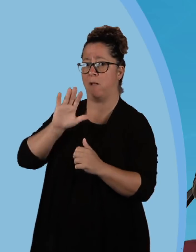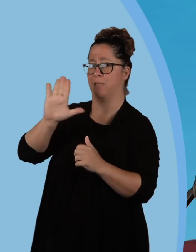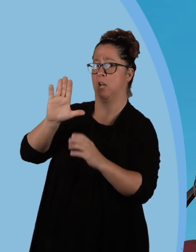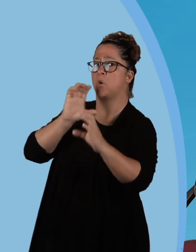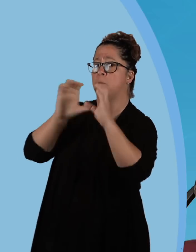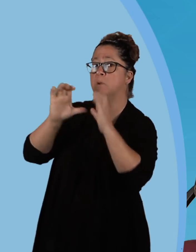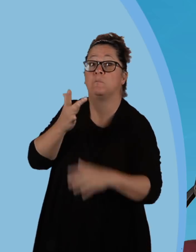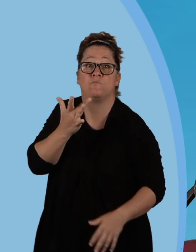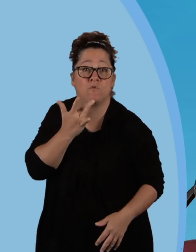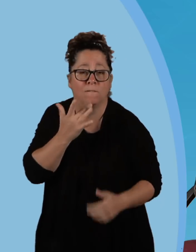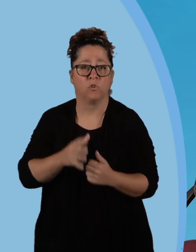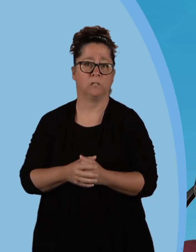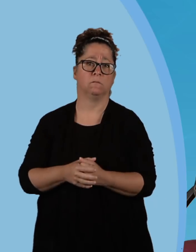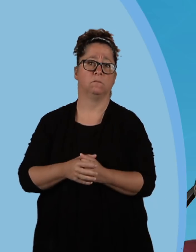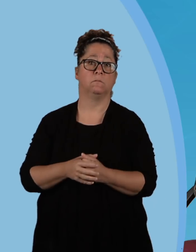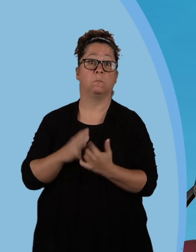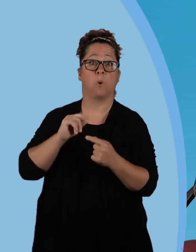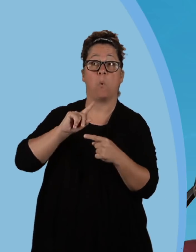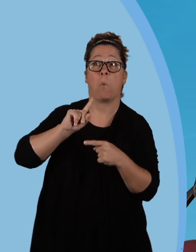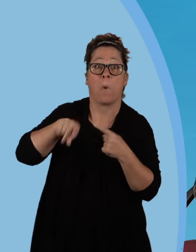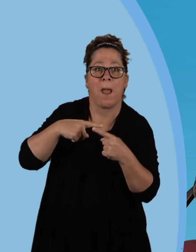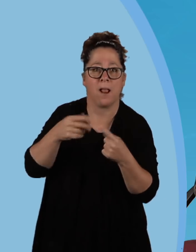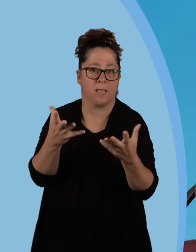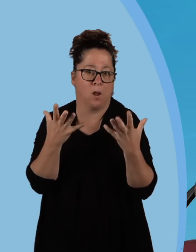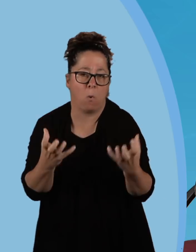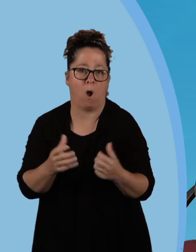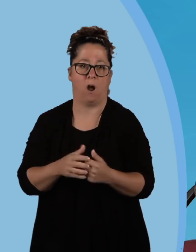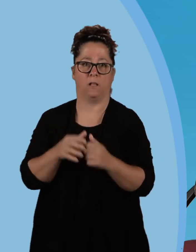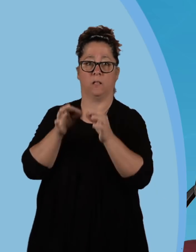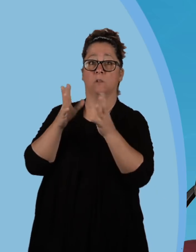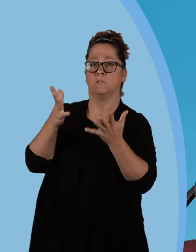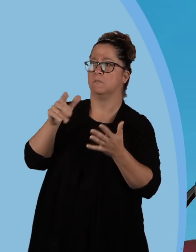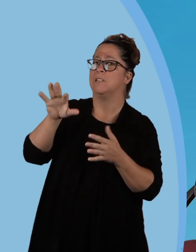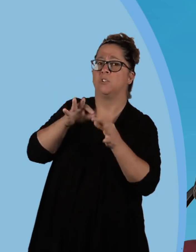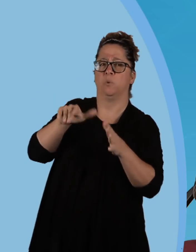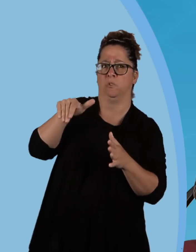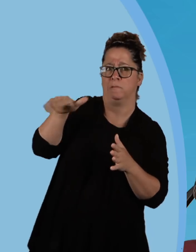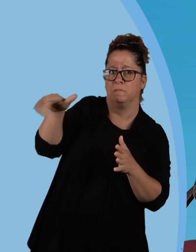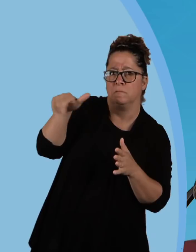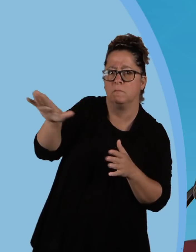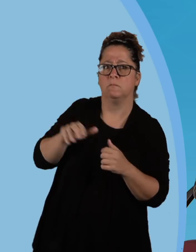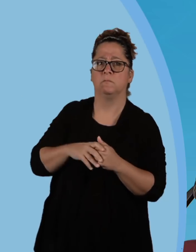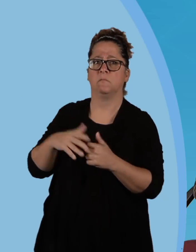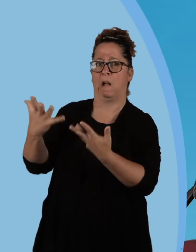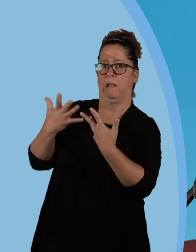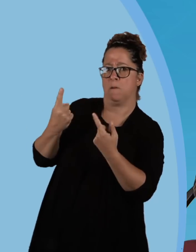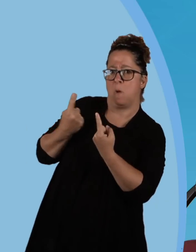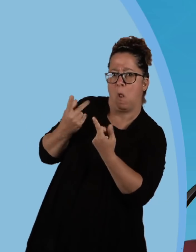about their communication preferences, about when they want the interpreter to back off and leave them alone,